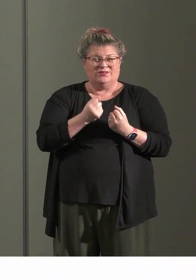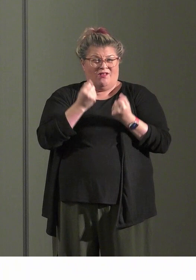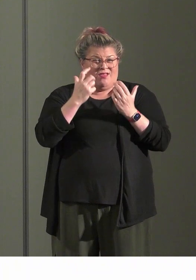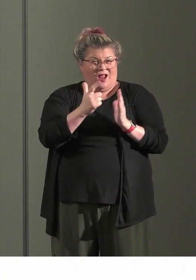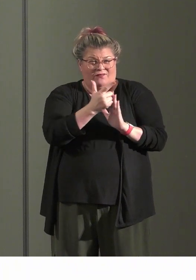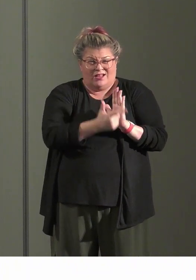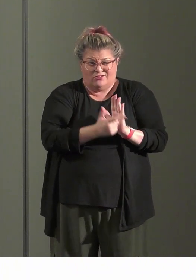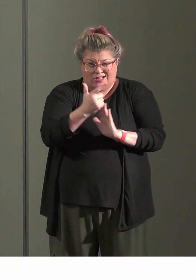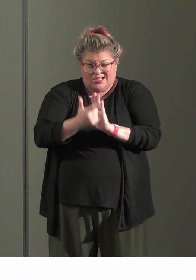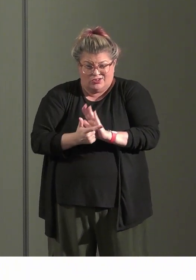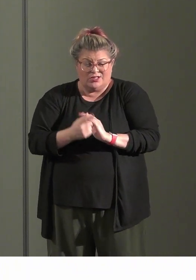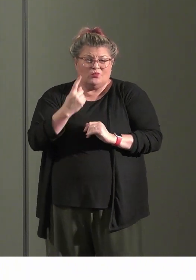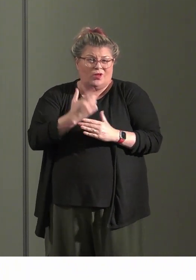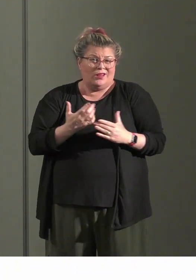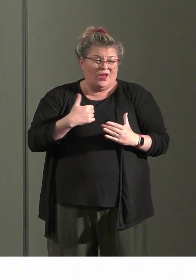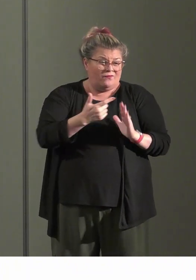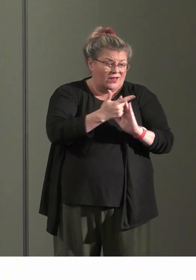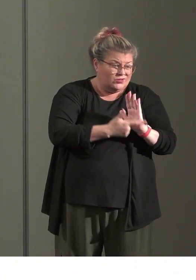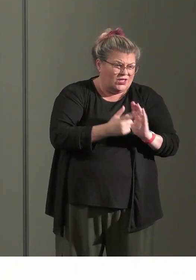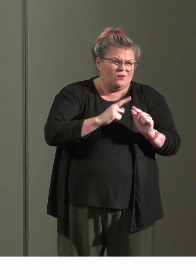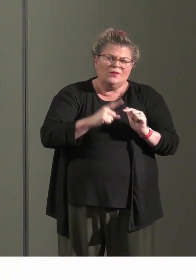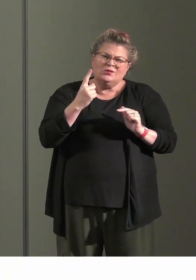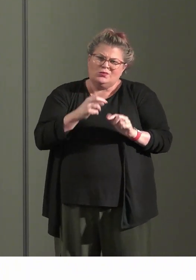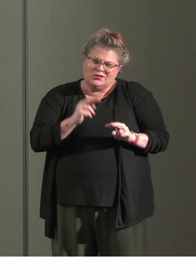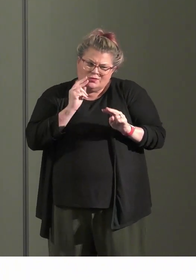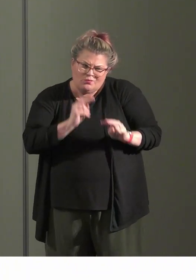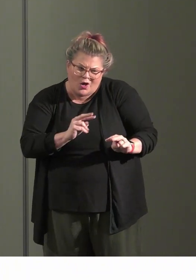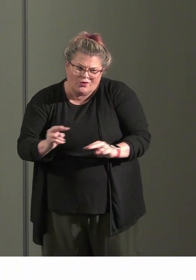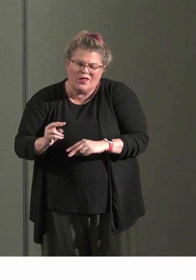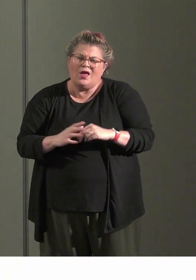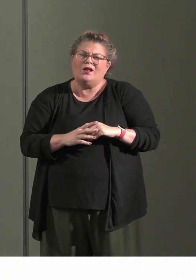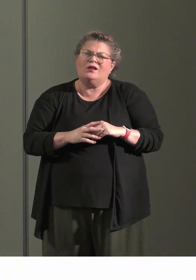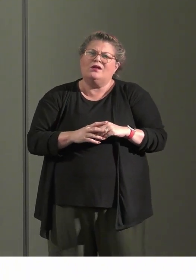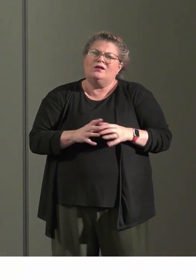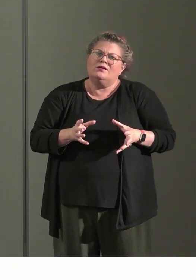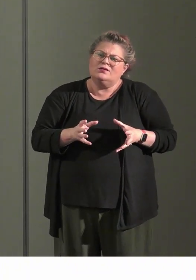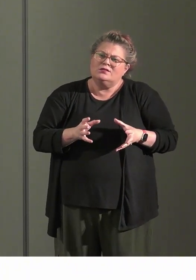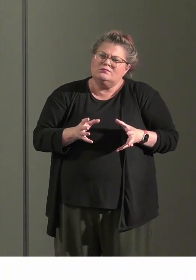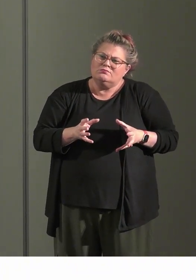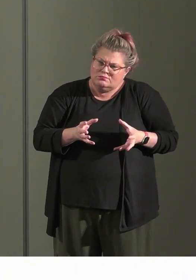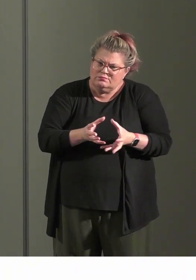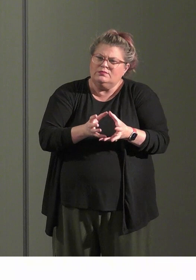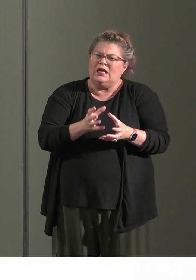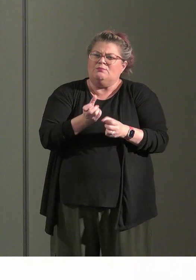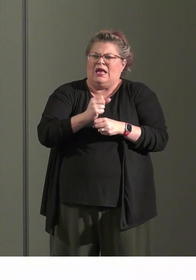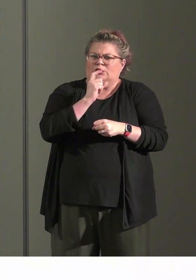put it in u you need someone to monitor and enforce and to make sure this is working.